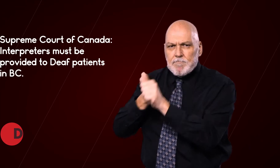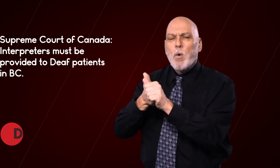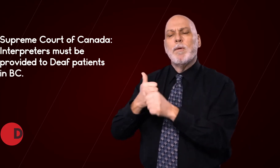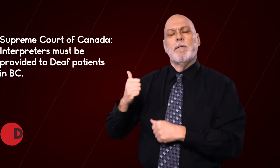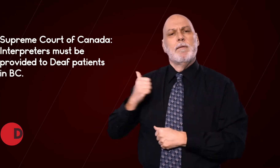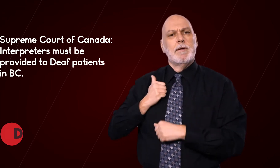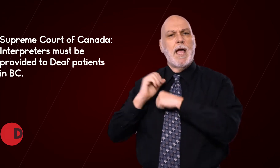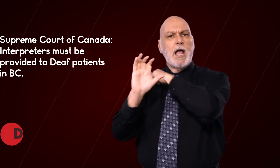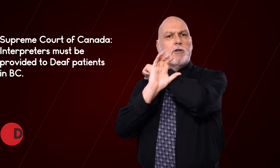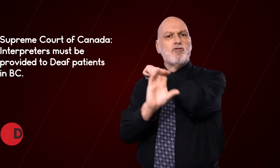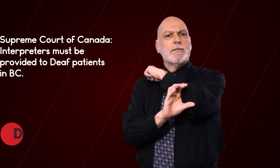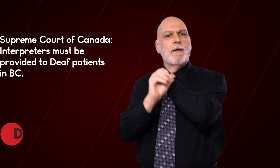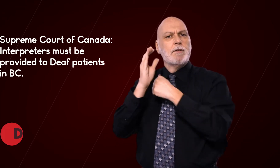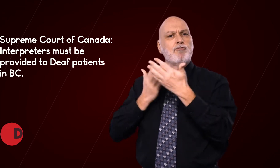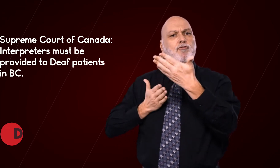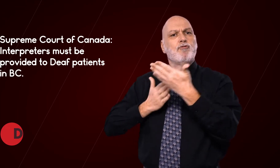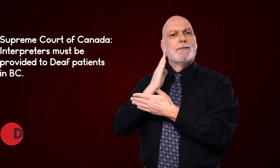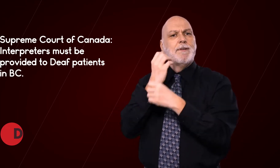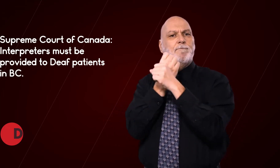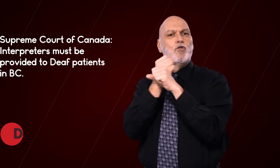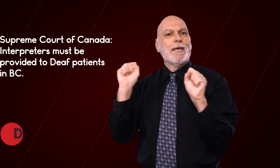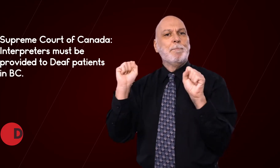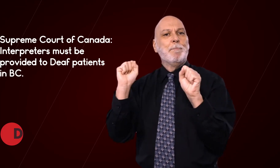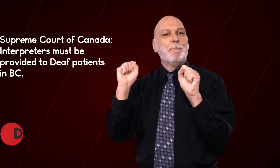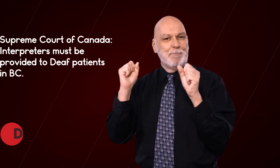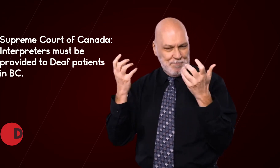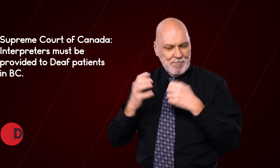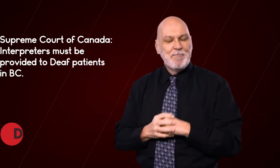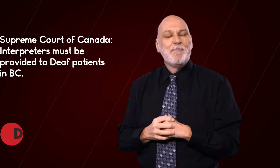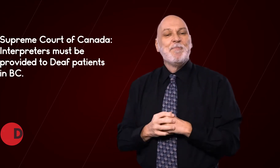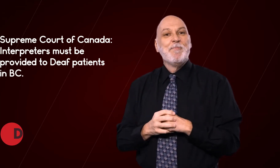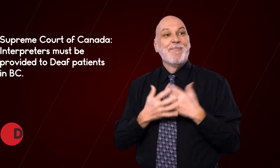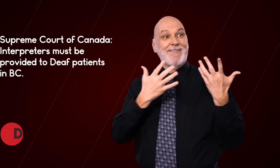the Canadian Charter of Rights and Freedoms.